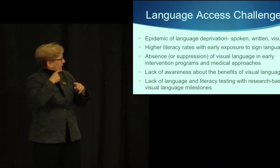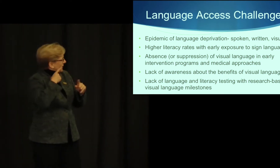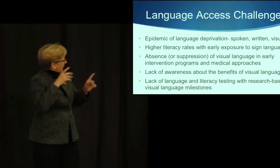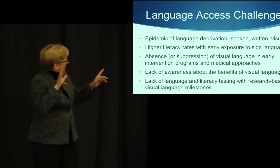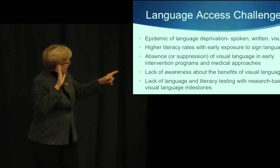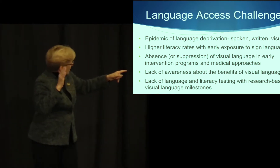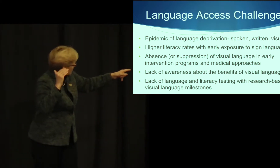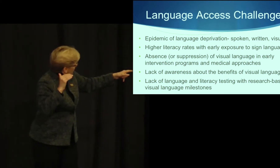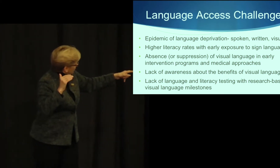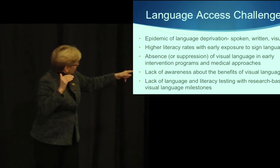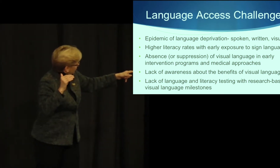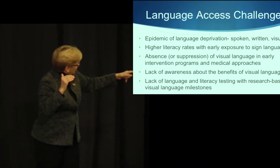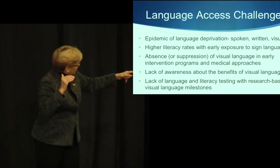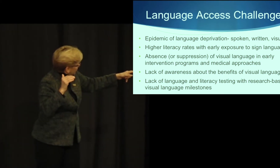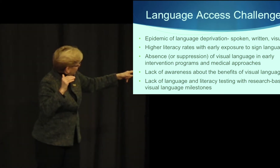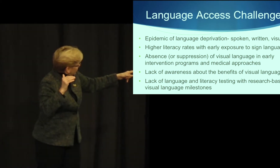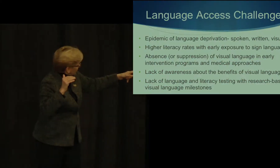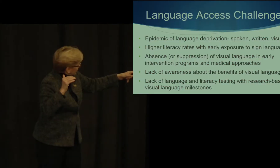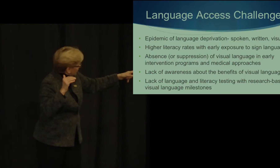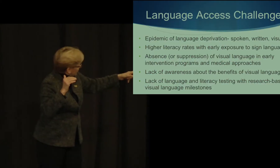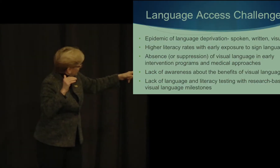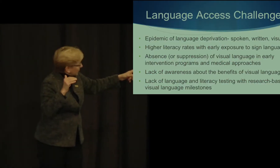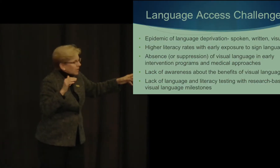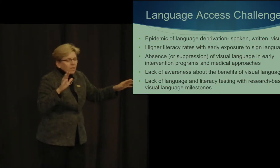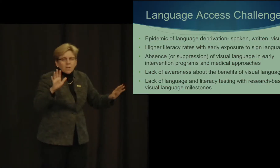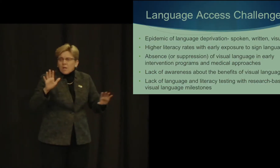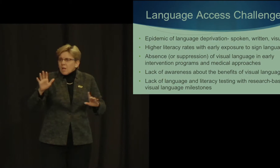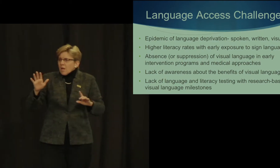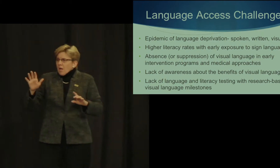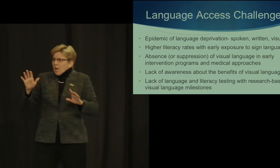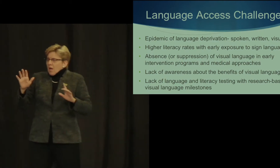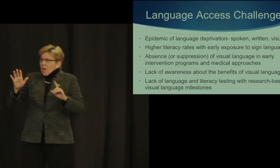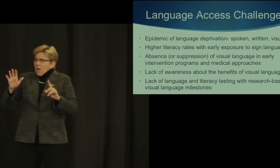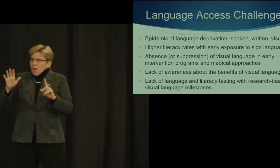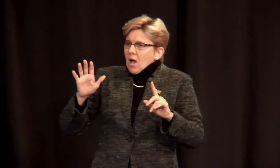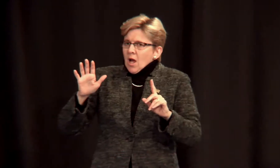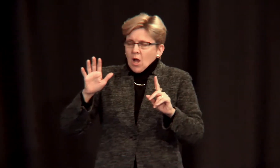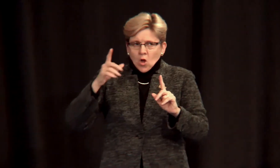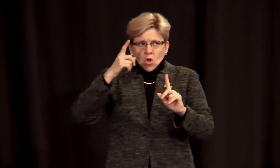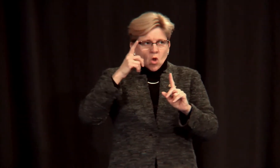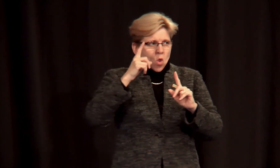I think I'll move on because so much to say.